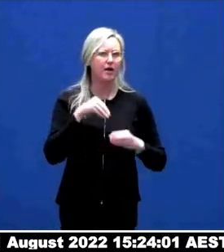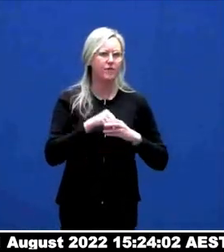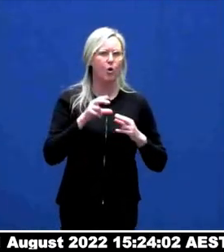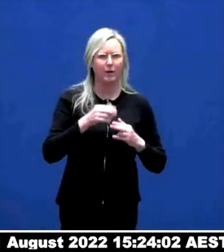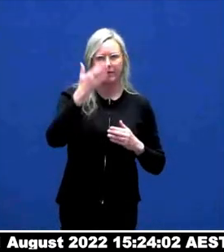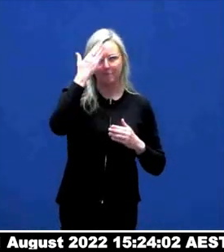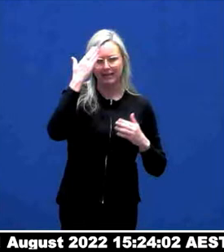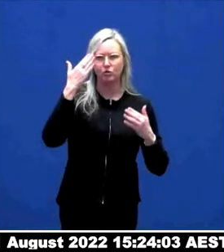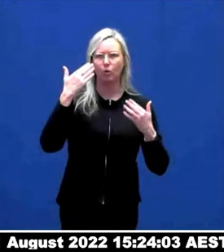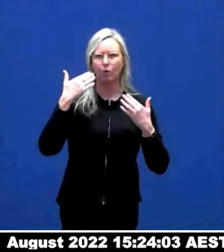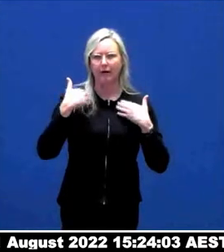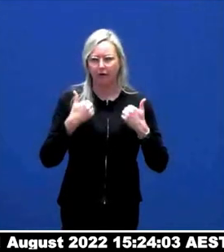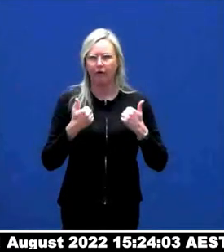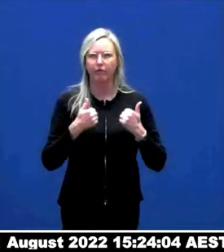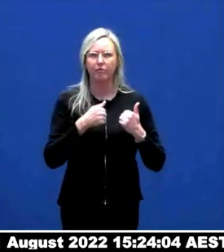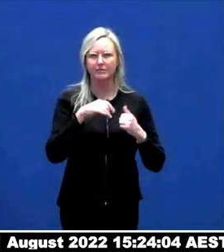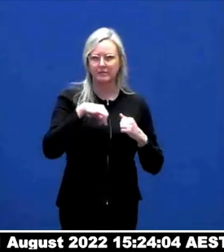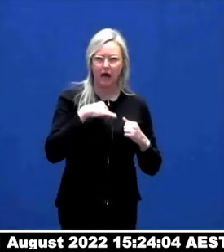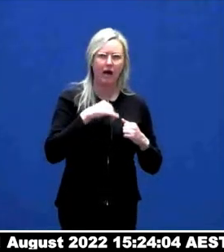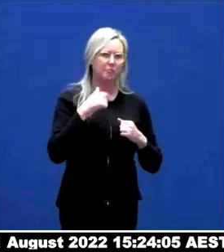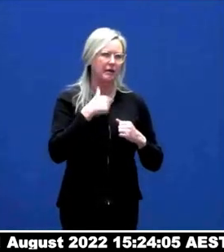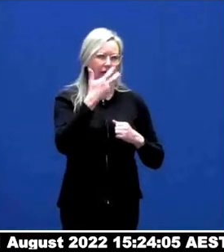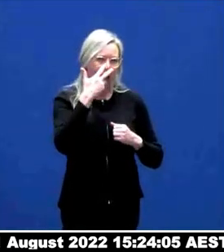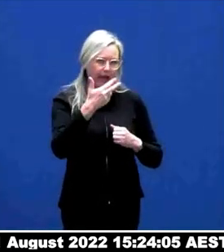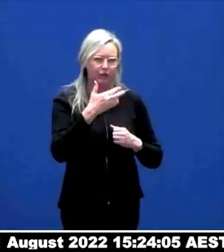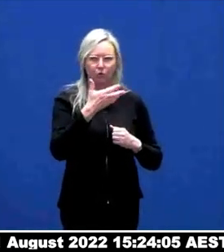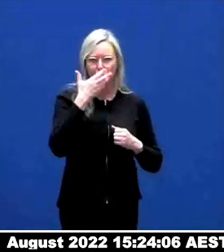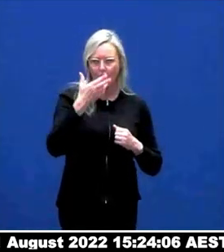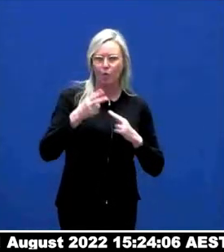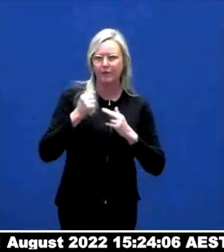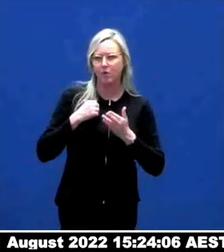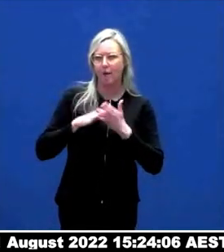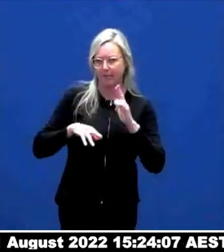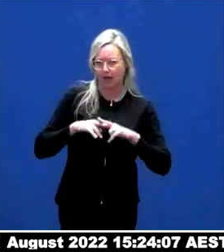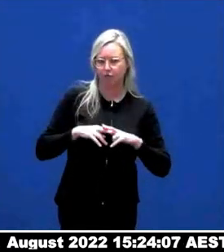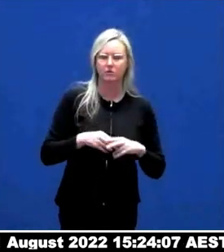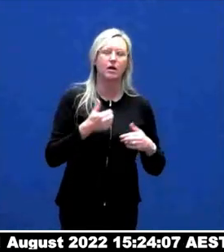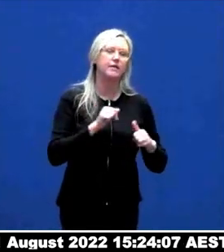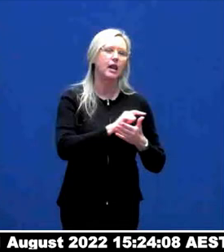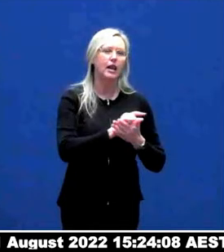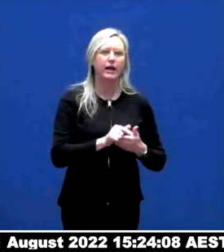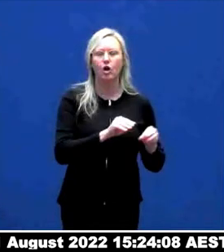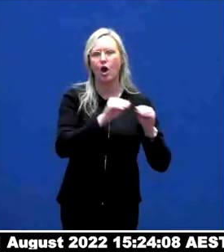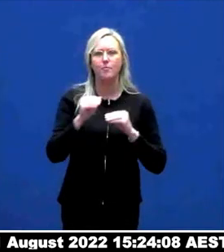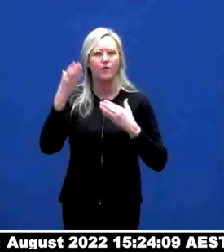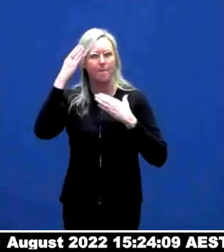nine because of my parents, and the first time I lived in boarding house style accommodation would have been when I was about 16.